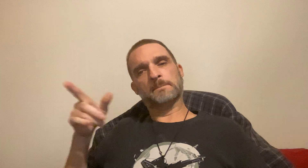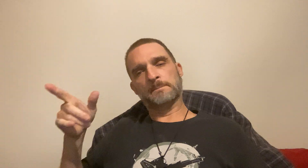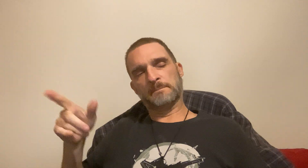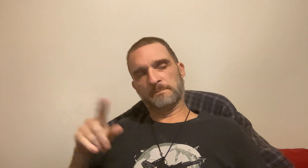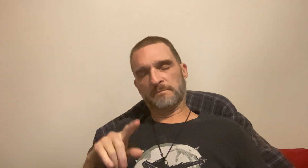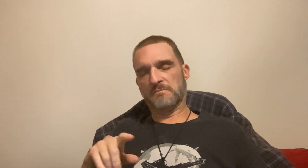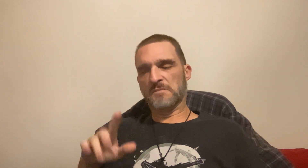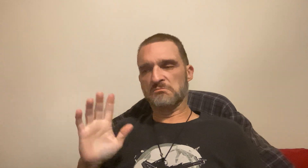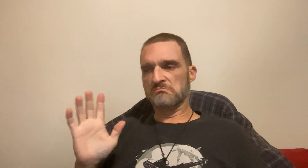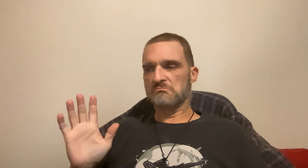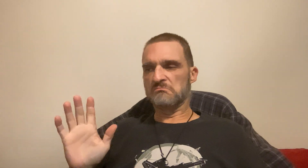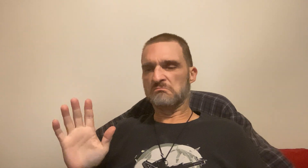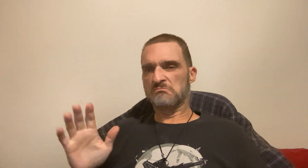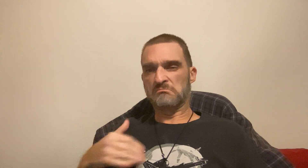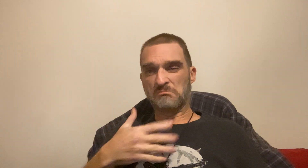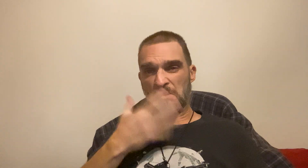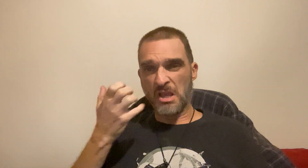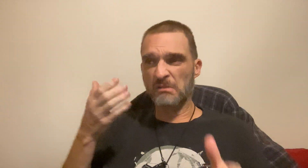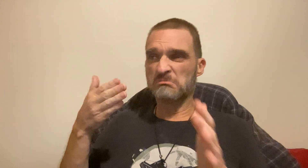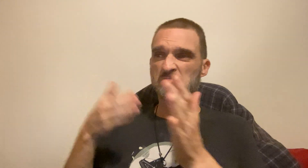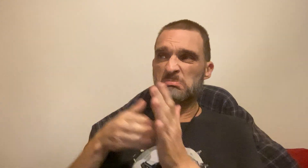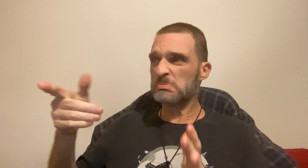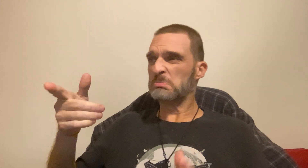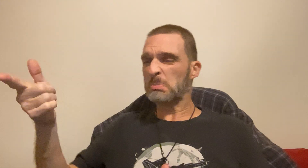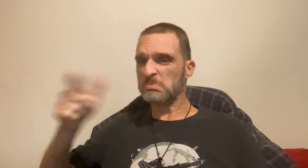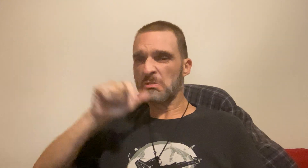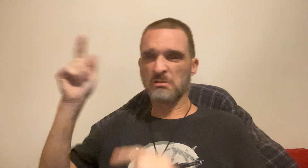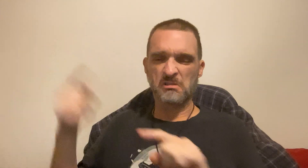to talk to him. But that's ok I'm not mad or have anything against him for not being able